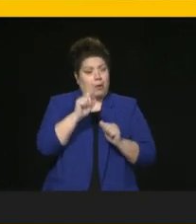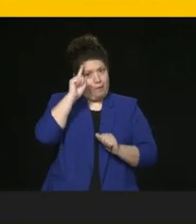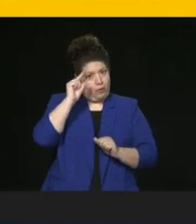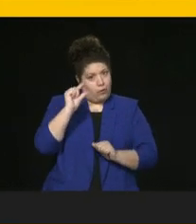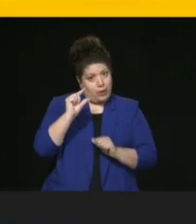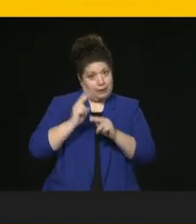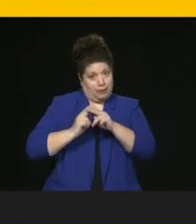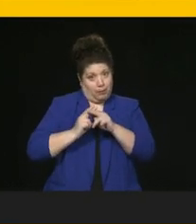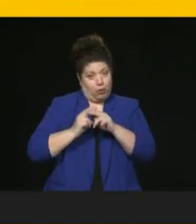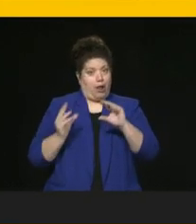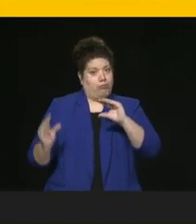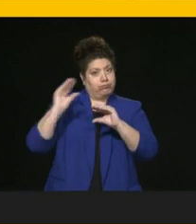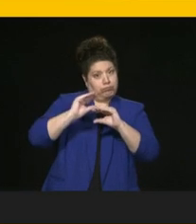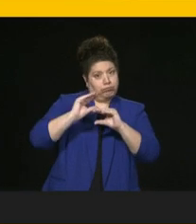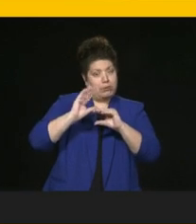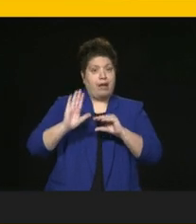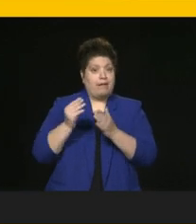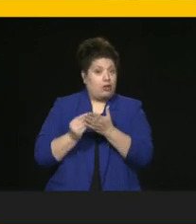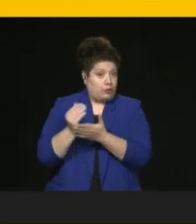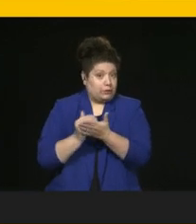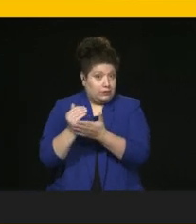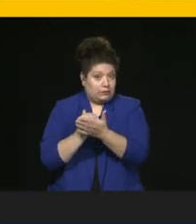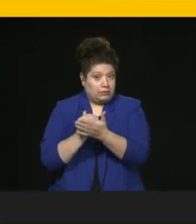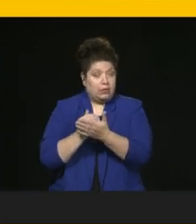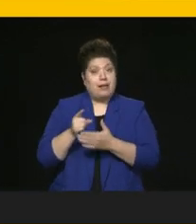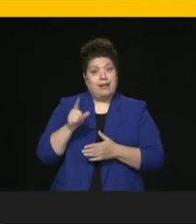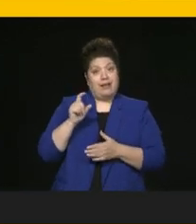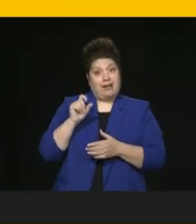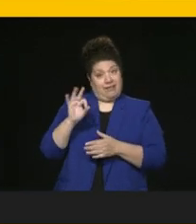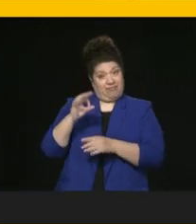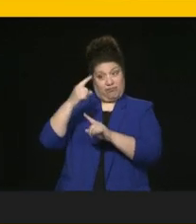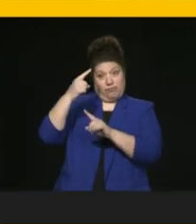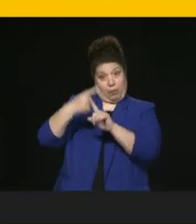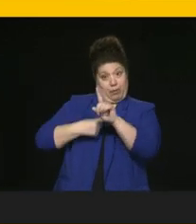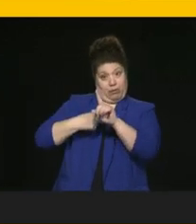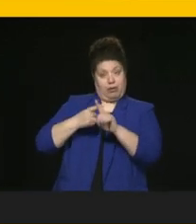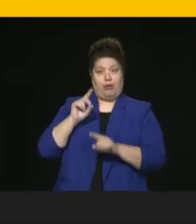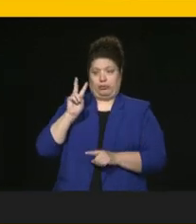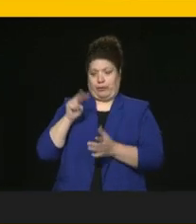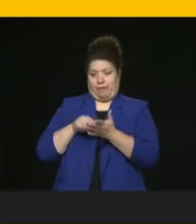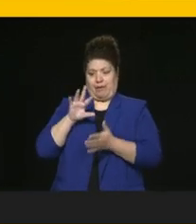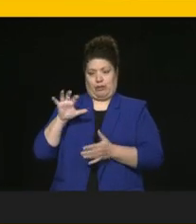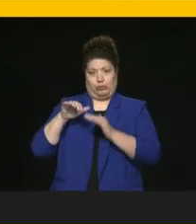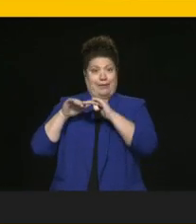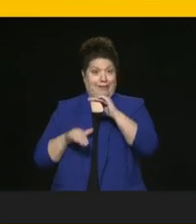ANNOUNCED HE AND MINISTER MORNEAU ARE PROVIDING A TOP-UP